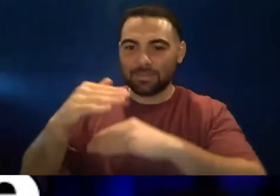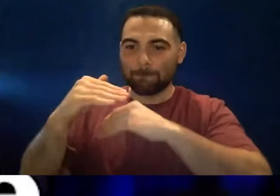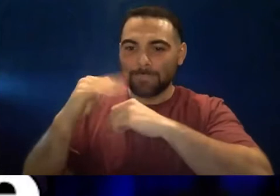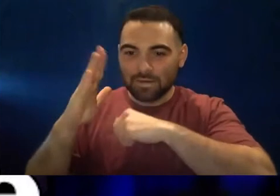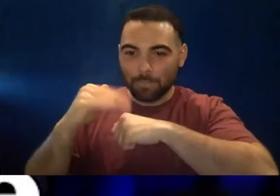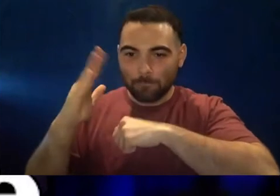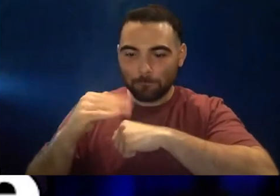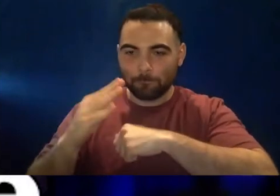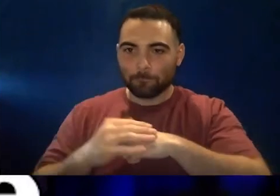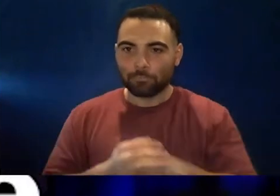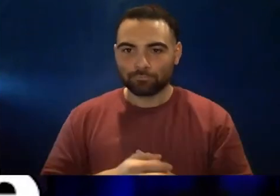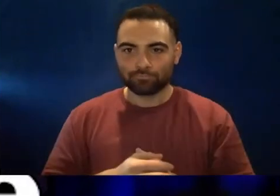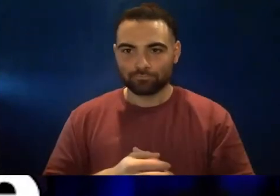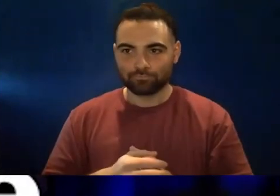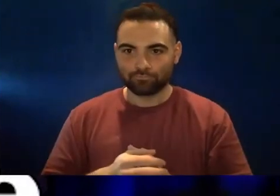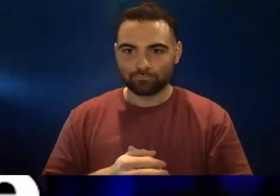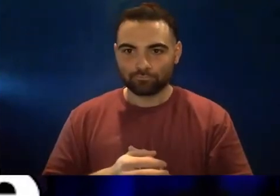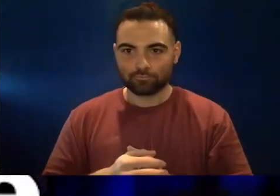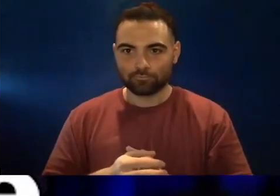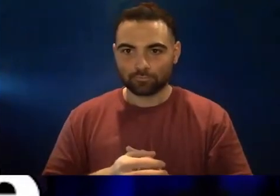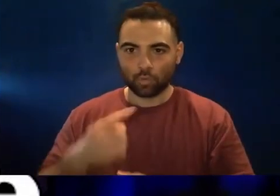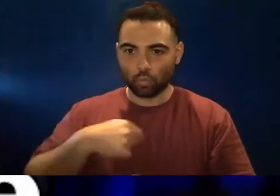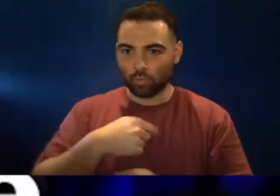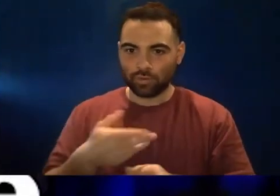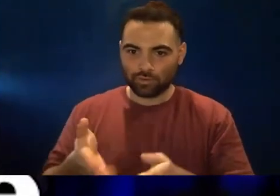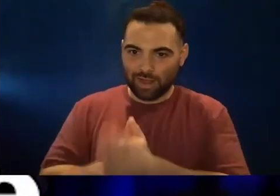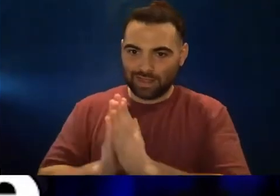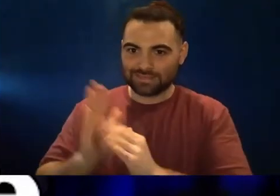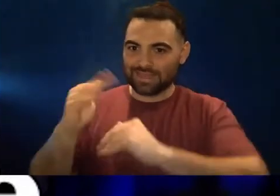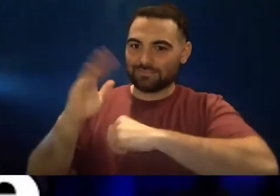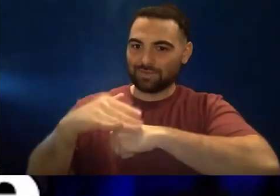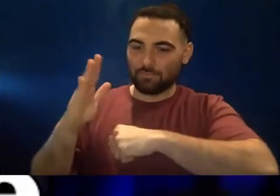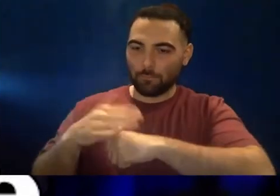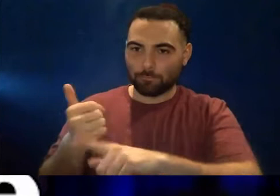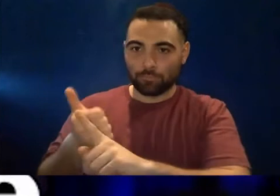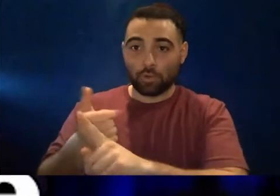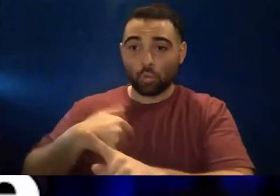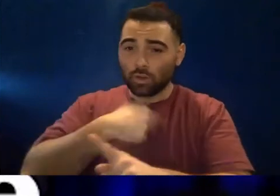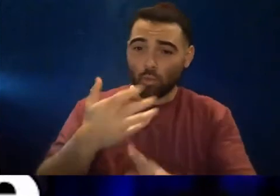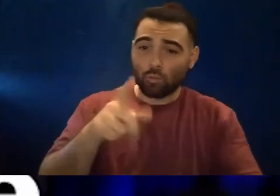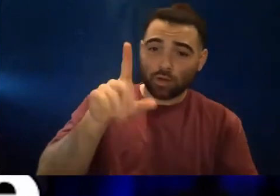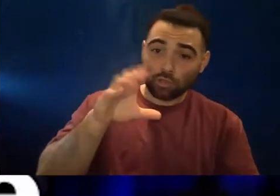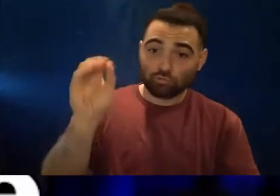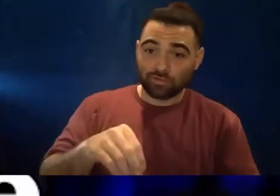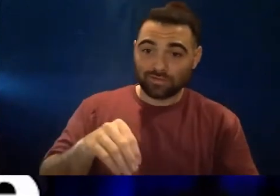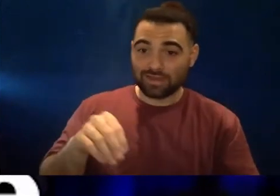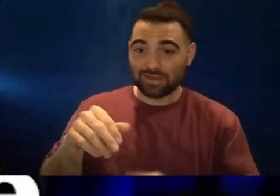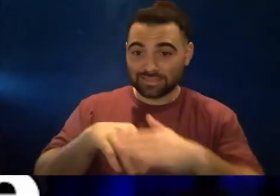application of accessibility that we were asking for, but we want a hundred percent accessibility. The disability community